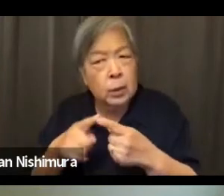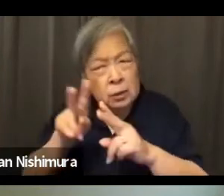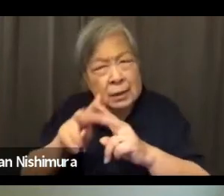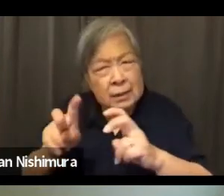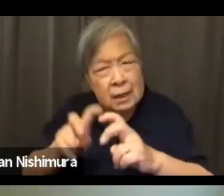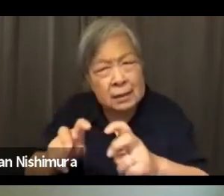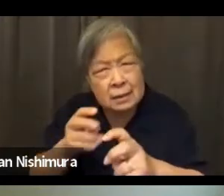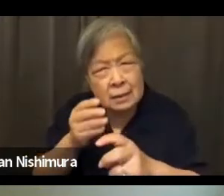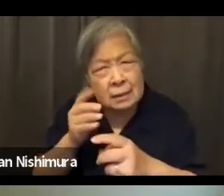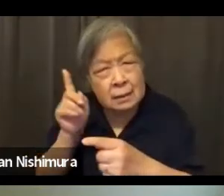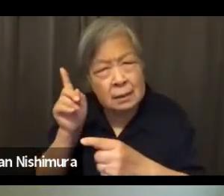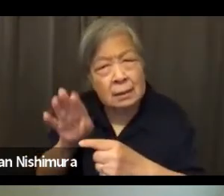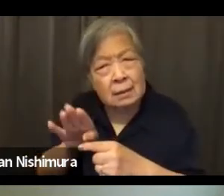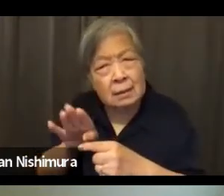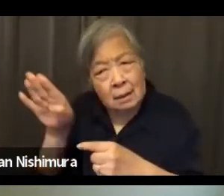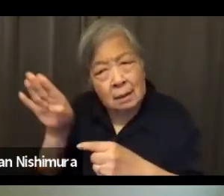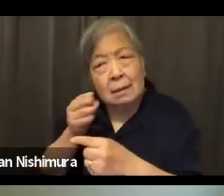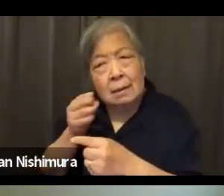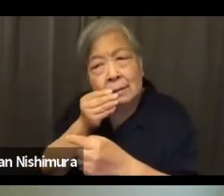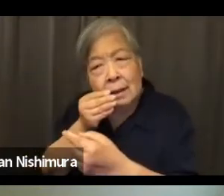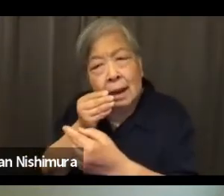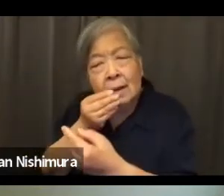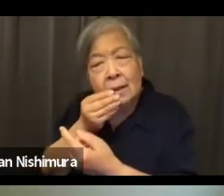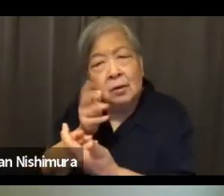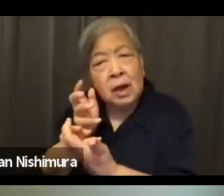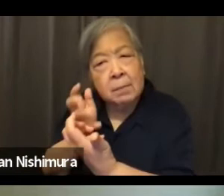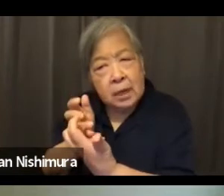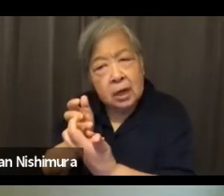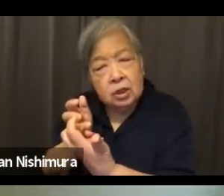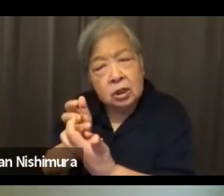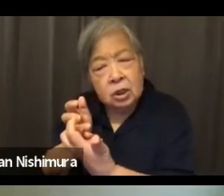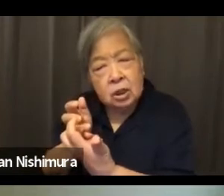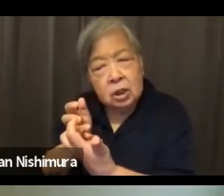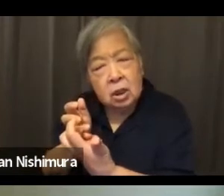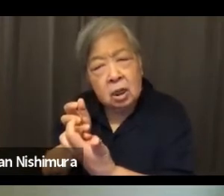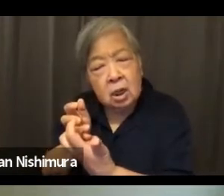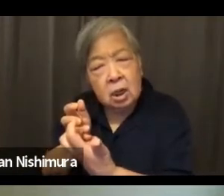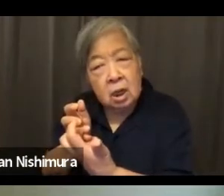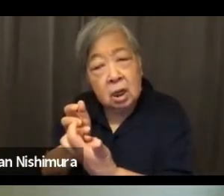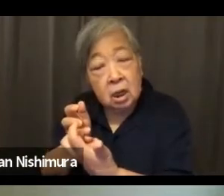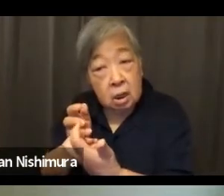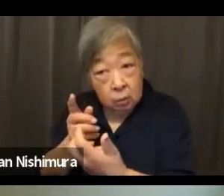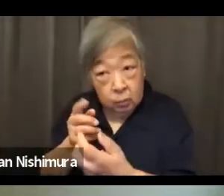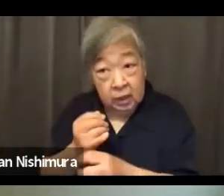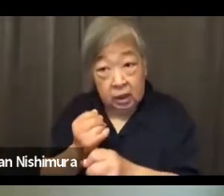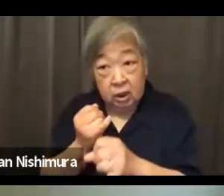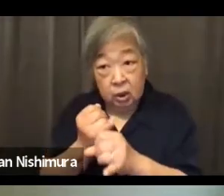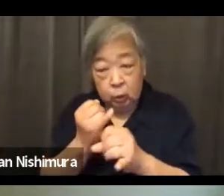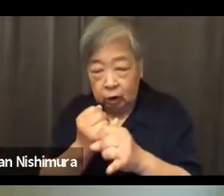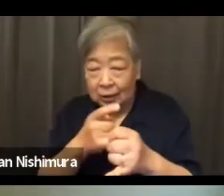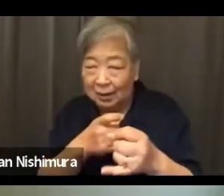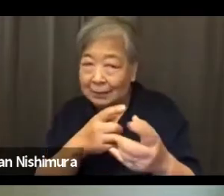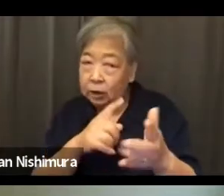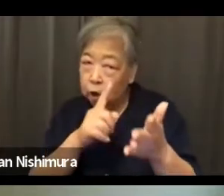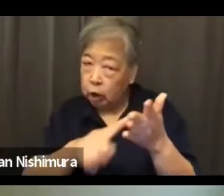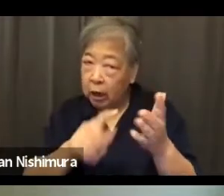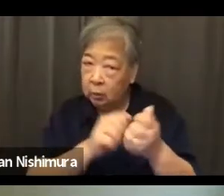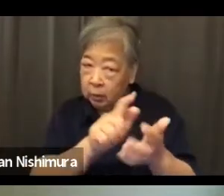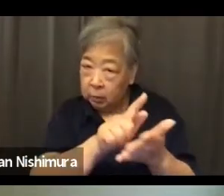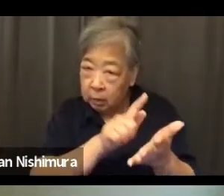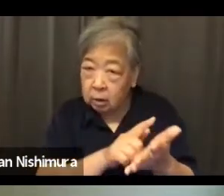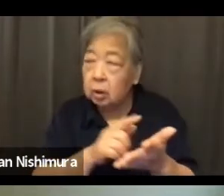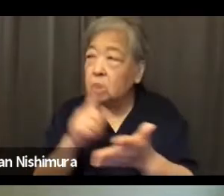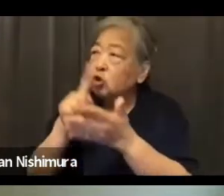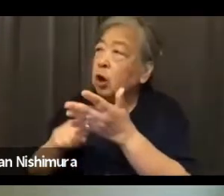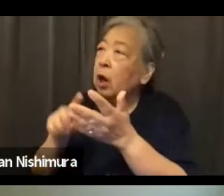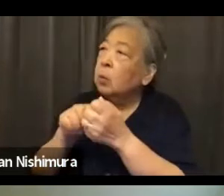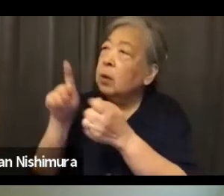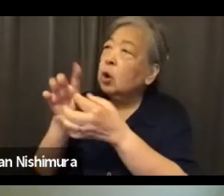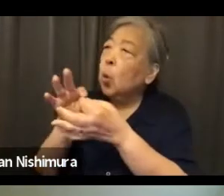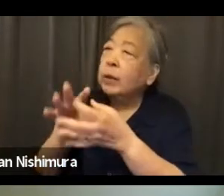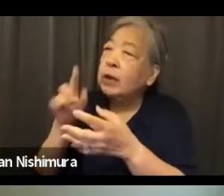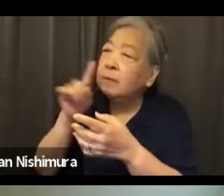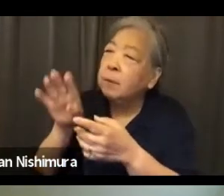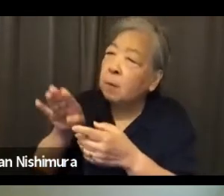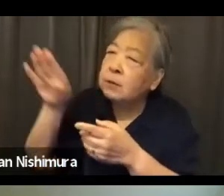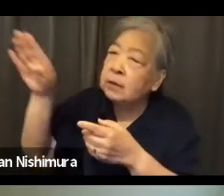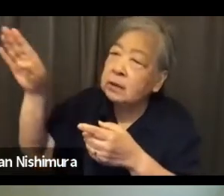abroad, you will need to, with your institution's legal counsel and the Overseas Coordinator